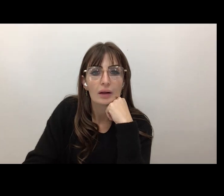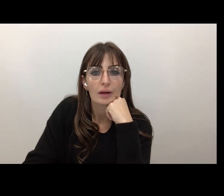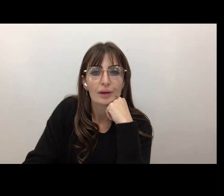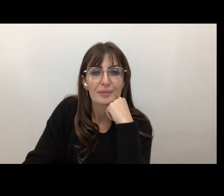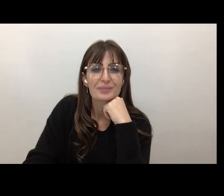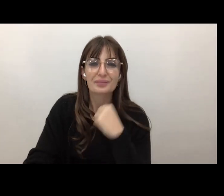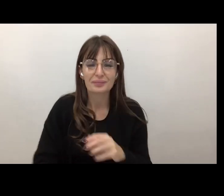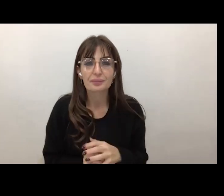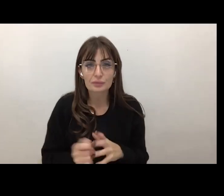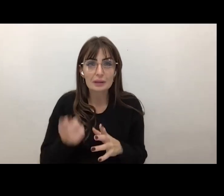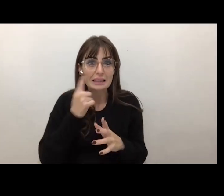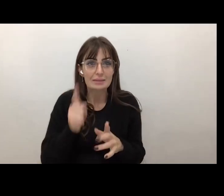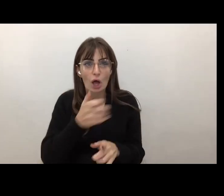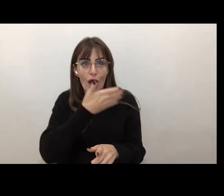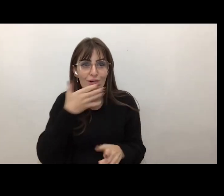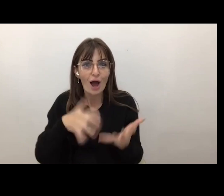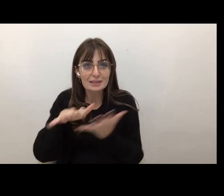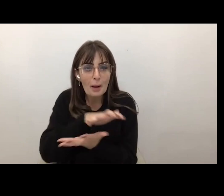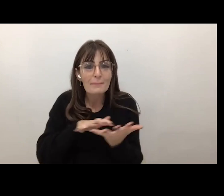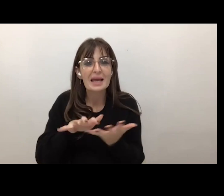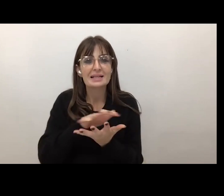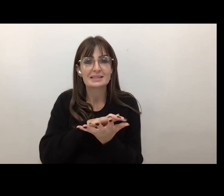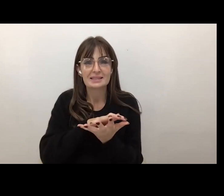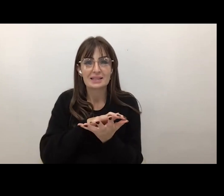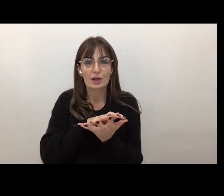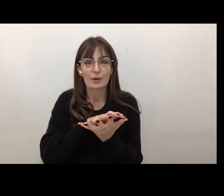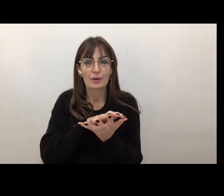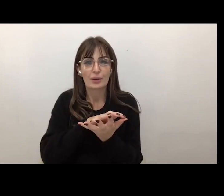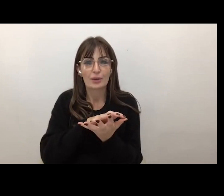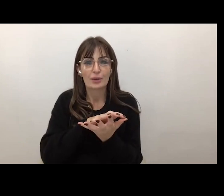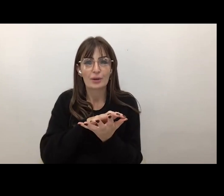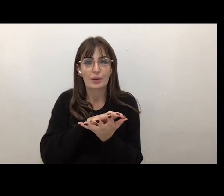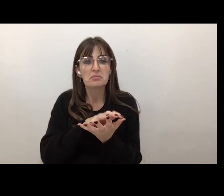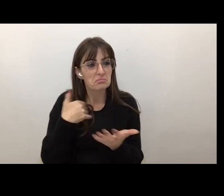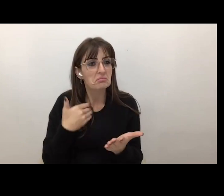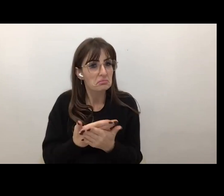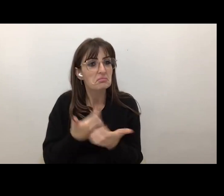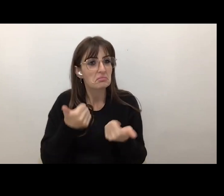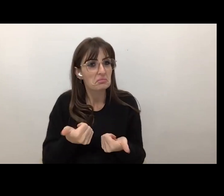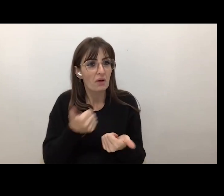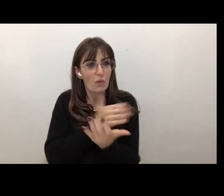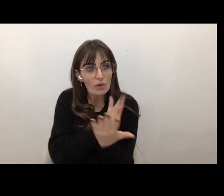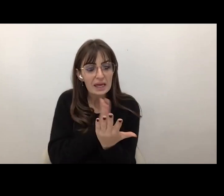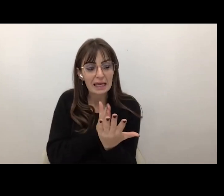It seems like a nice mix across so far all the income streams, that's great.